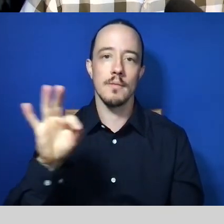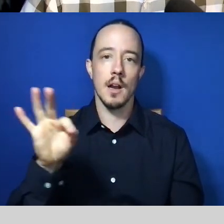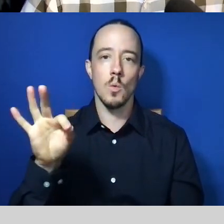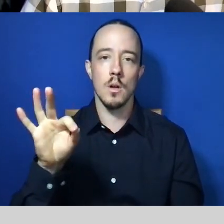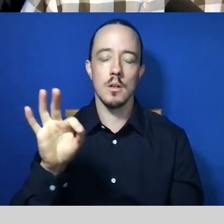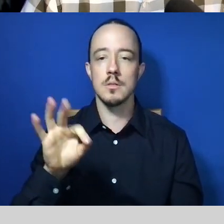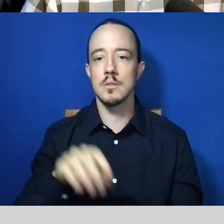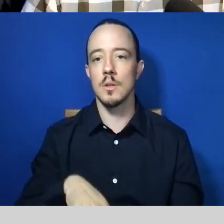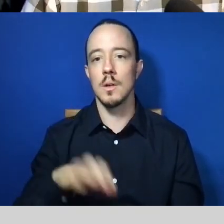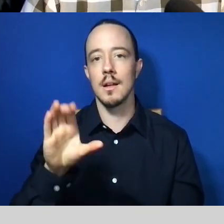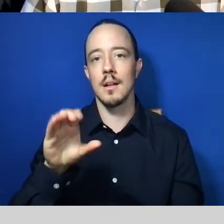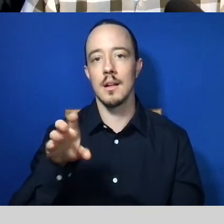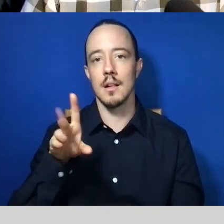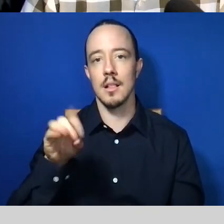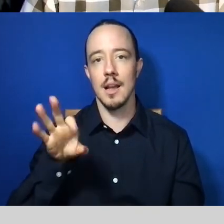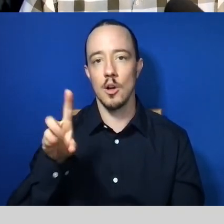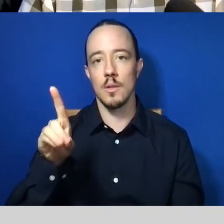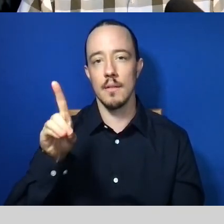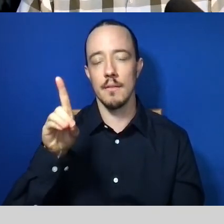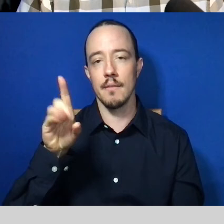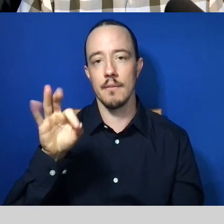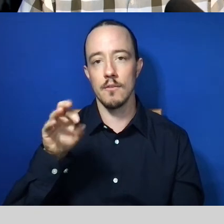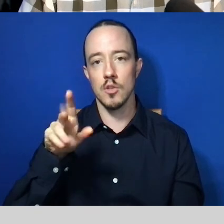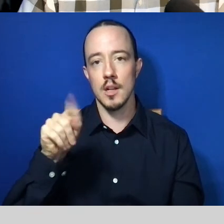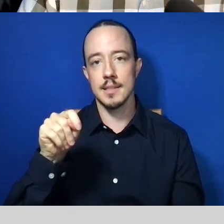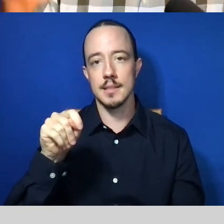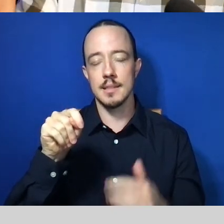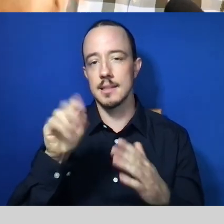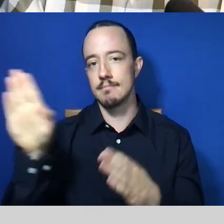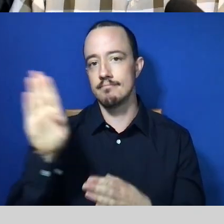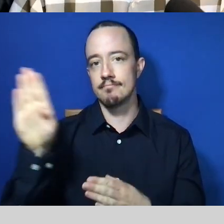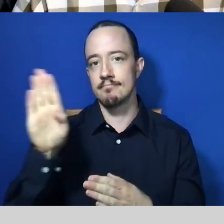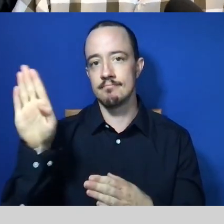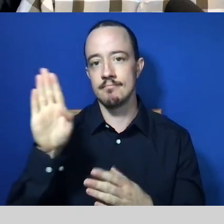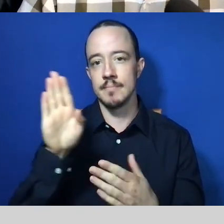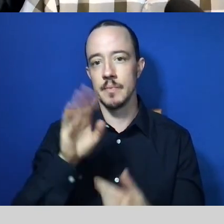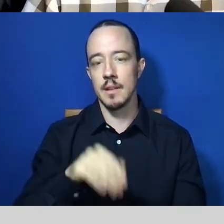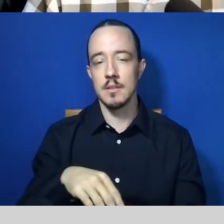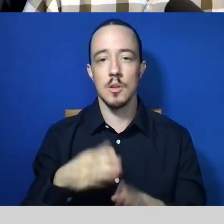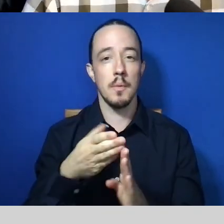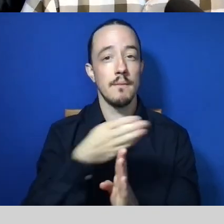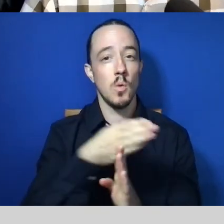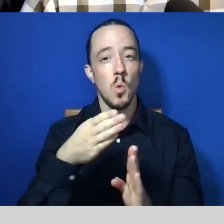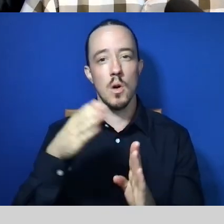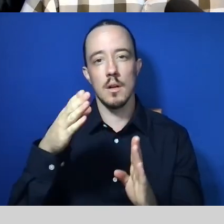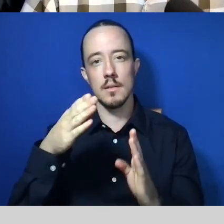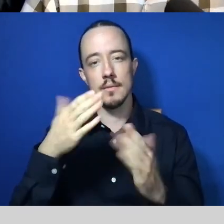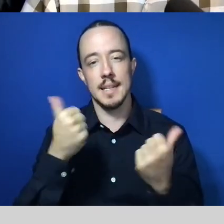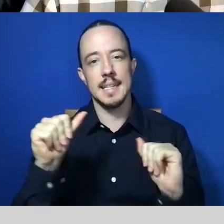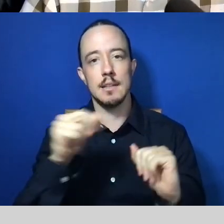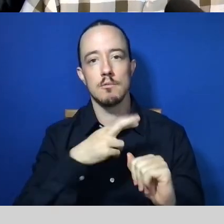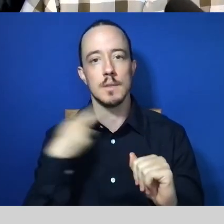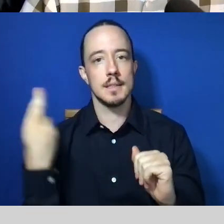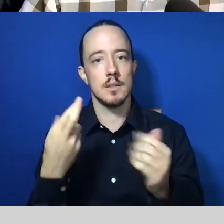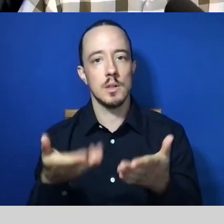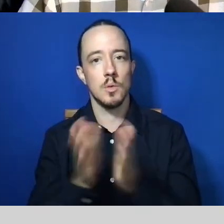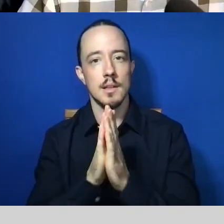to the web application firewall. So before any malicious requests would even get down to your load balancer, that WAF can determine